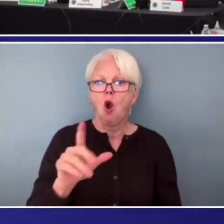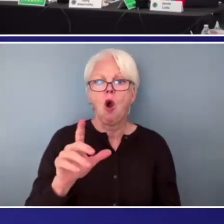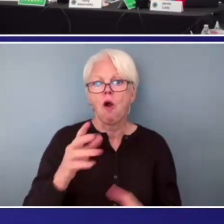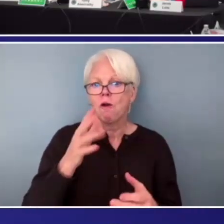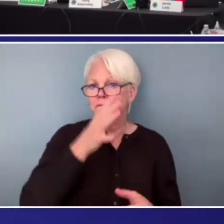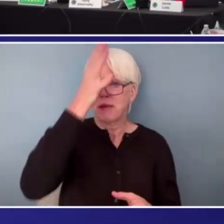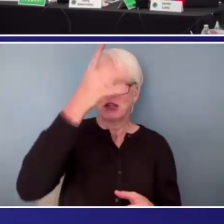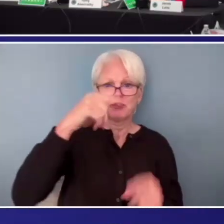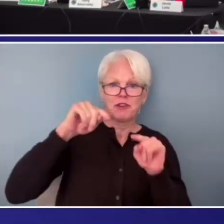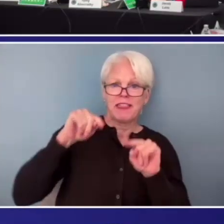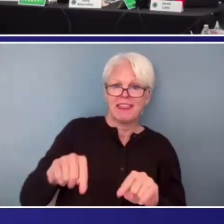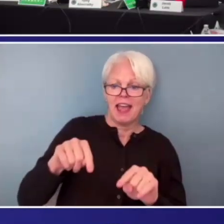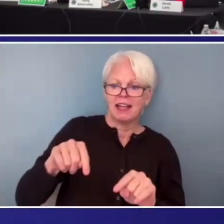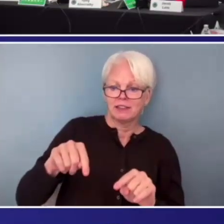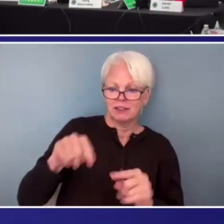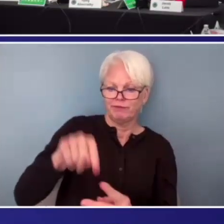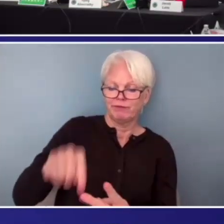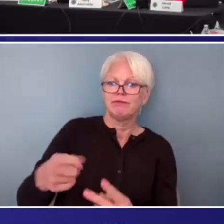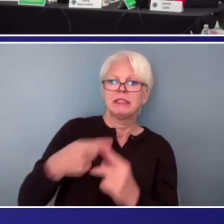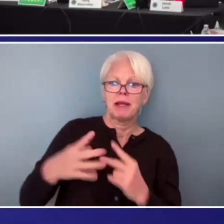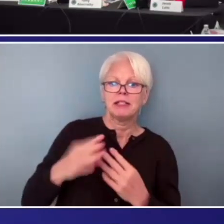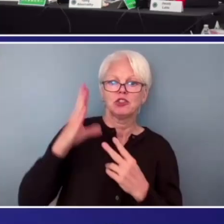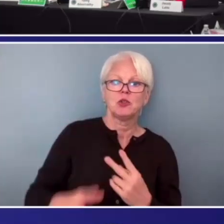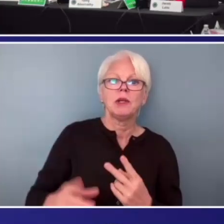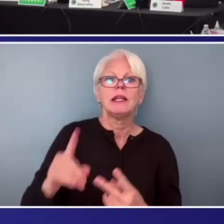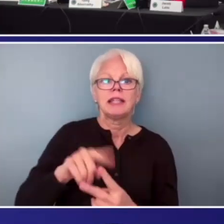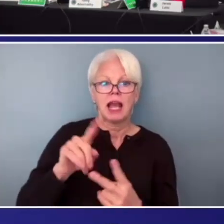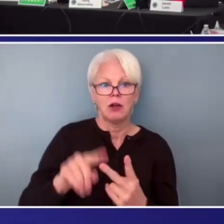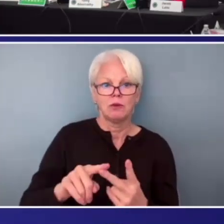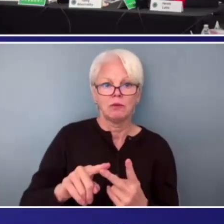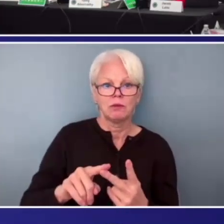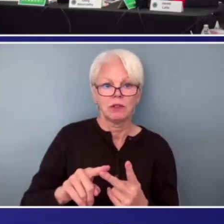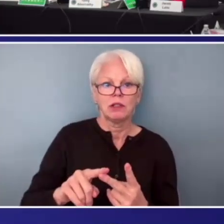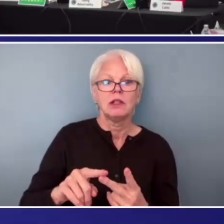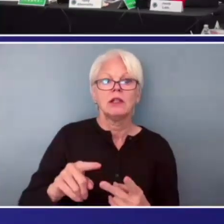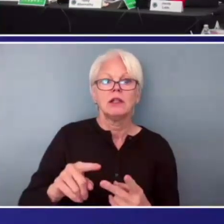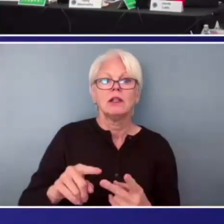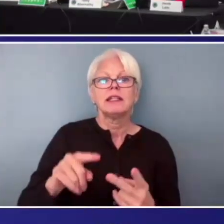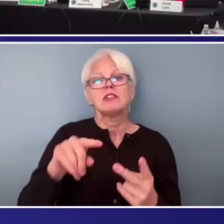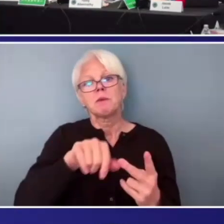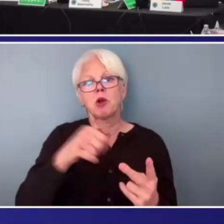Now Johnny and Susie has Sarah or Sam as a sibling. Each student,